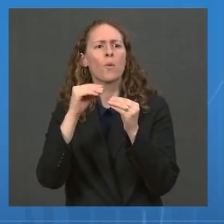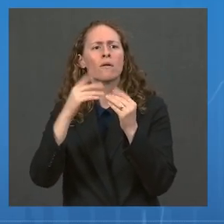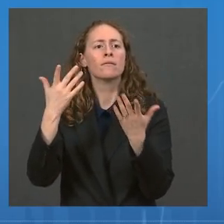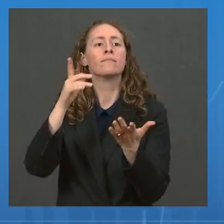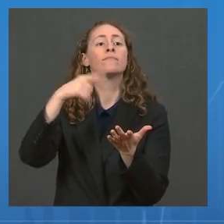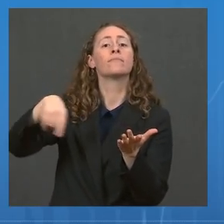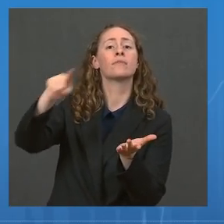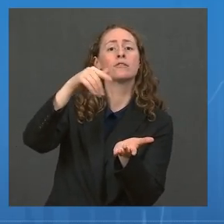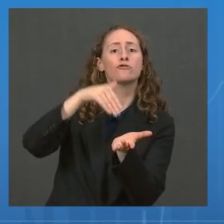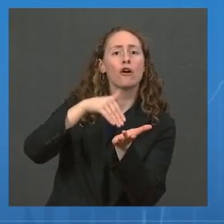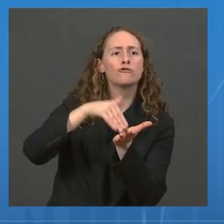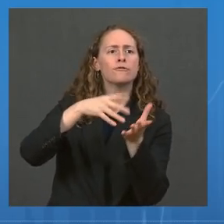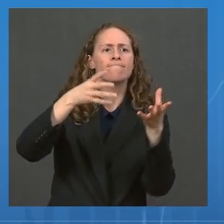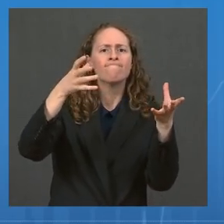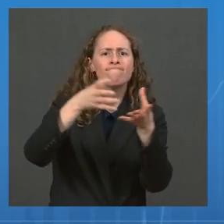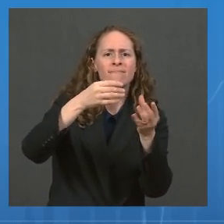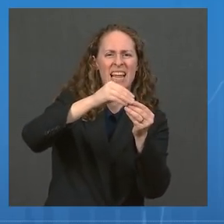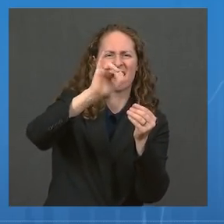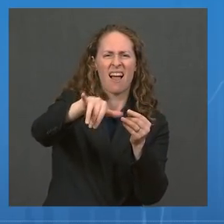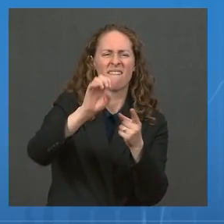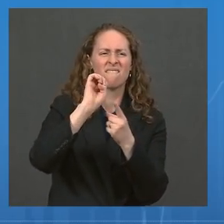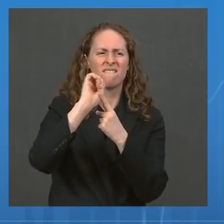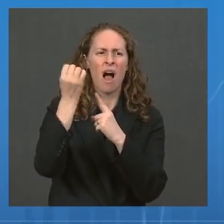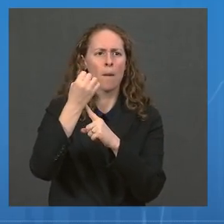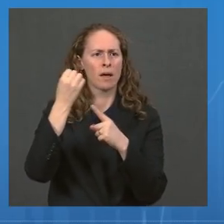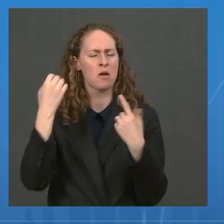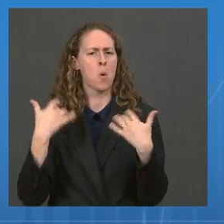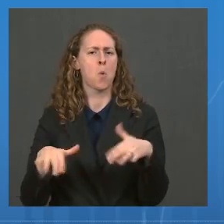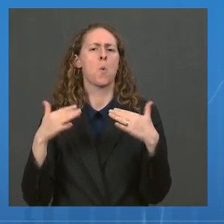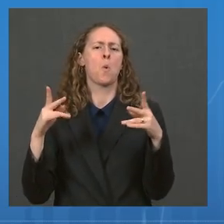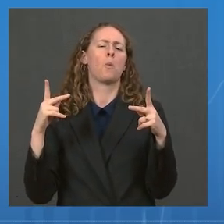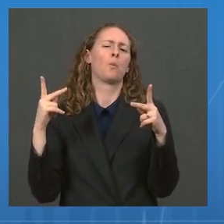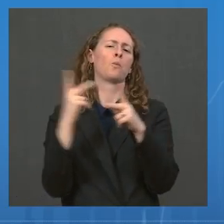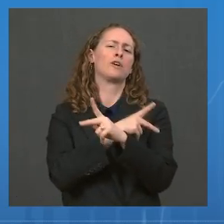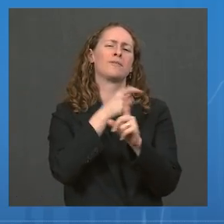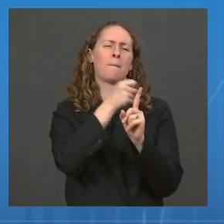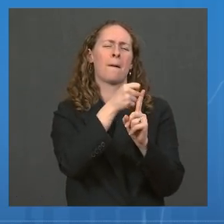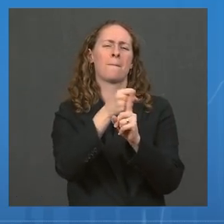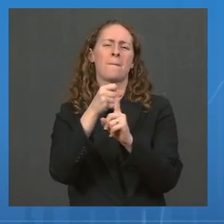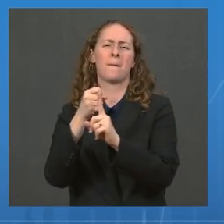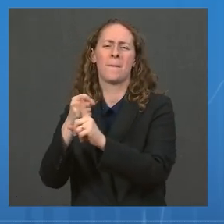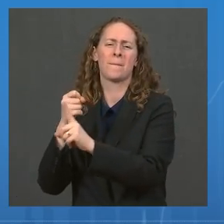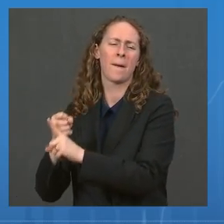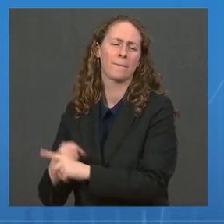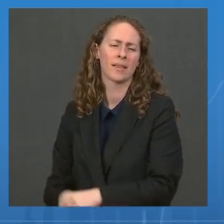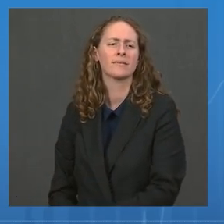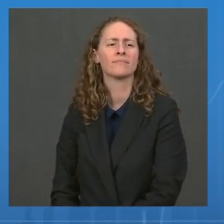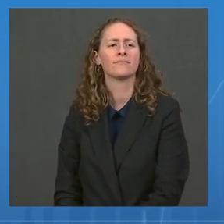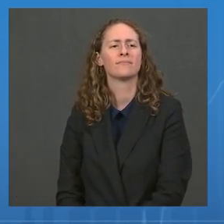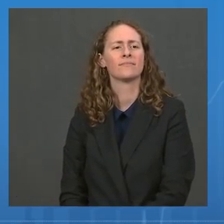that have already been hardest hit. Withholding access for boosters from these people and communities